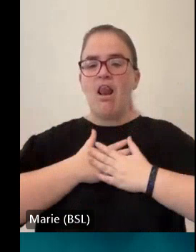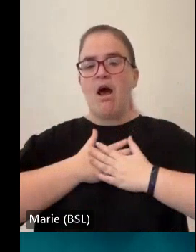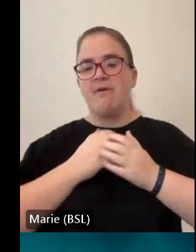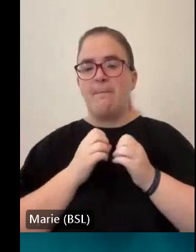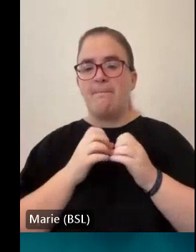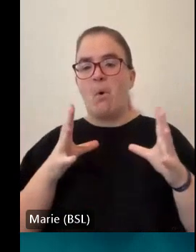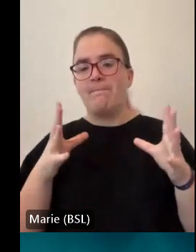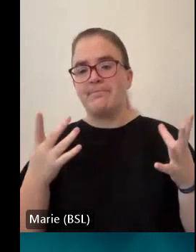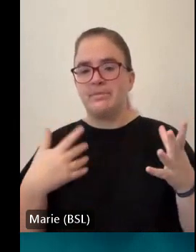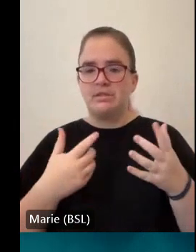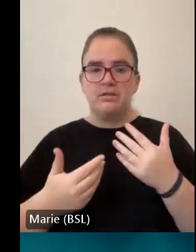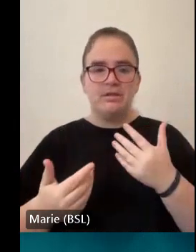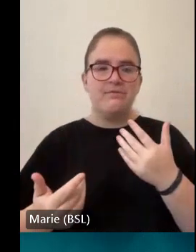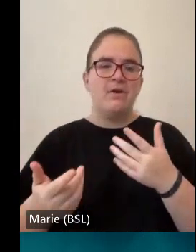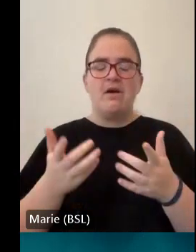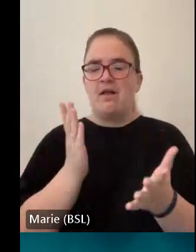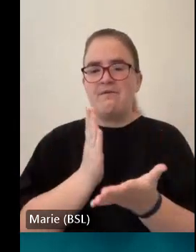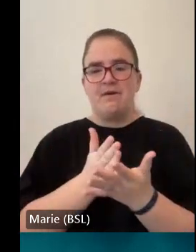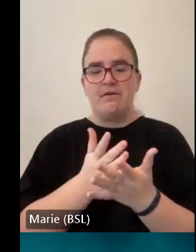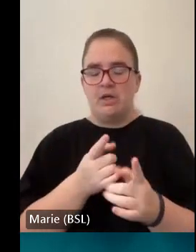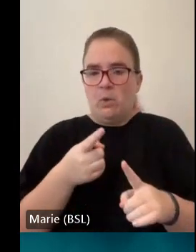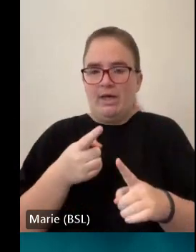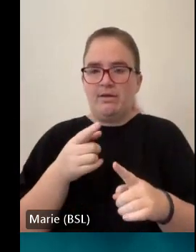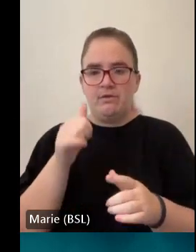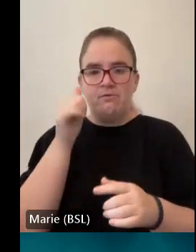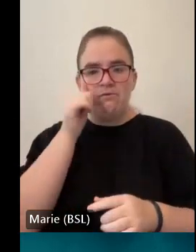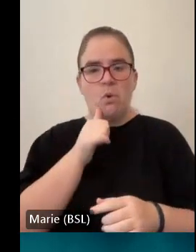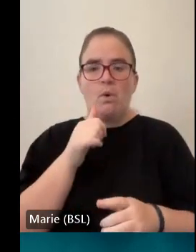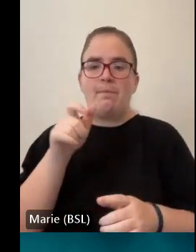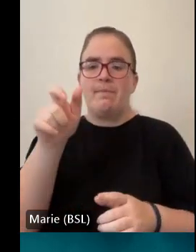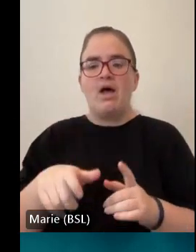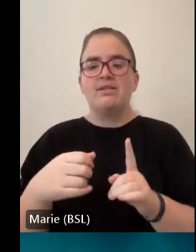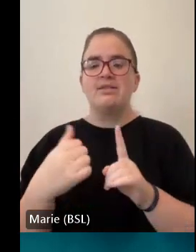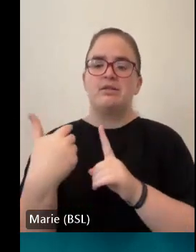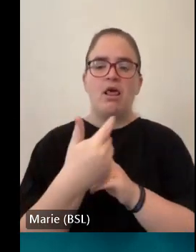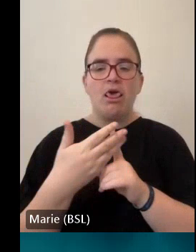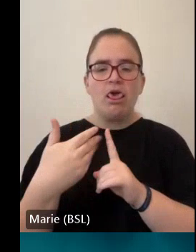So very quickly, the fraudster will become quite intense.